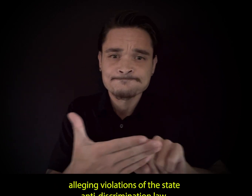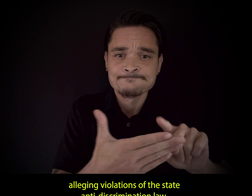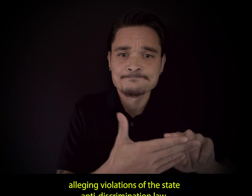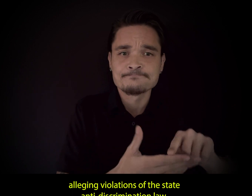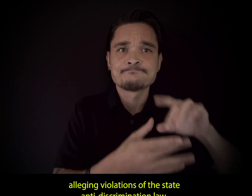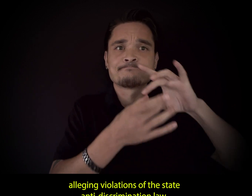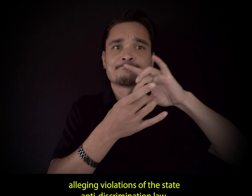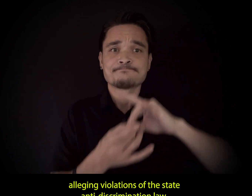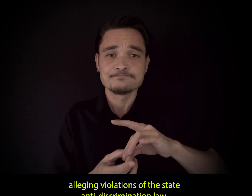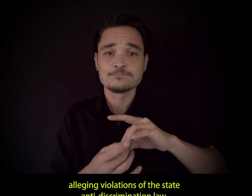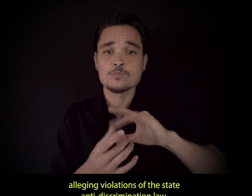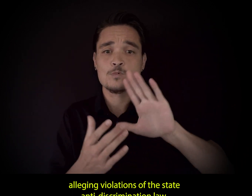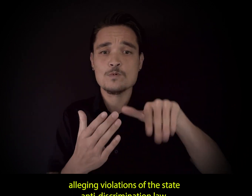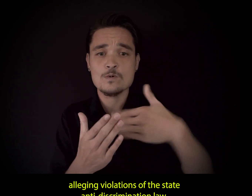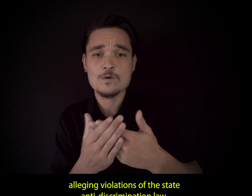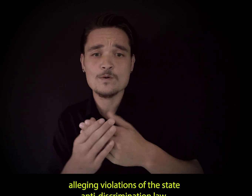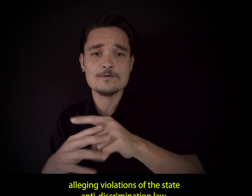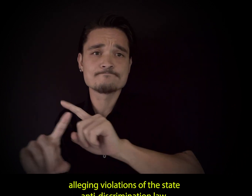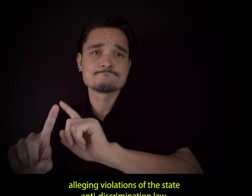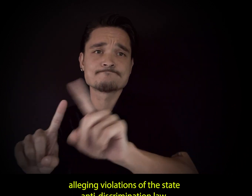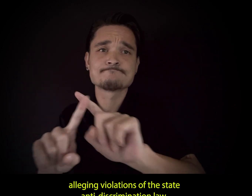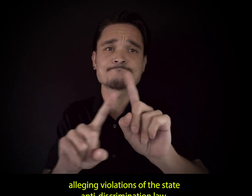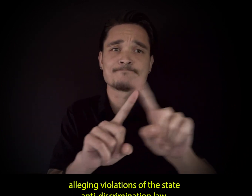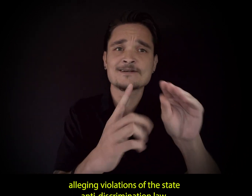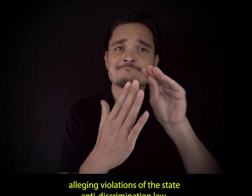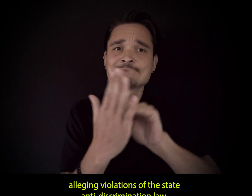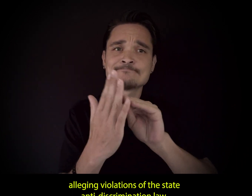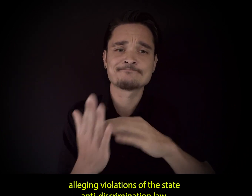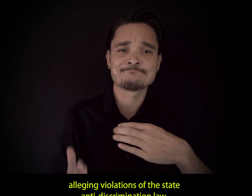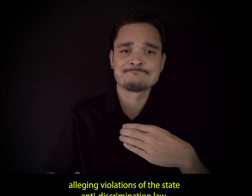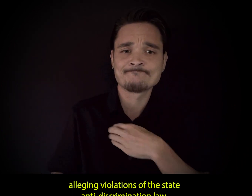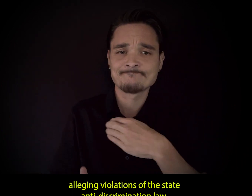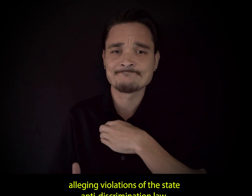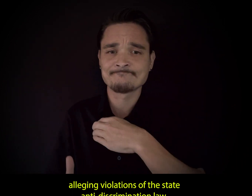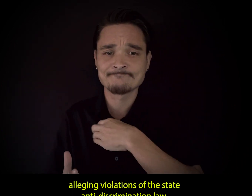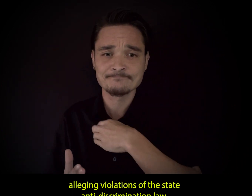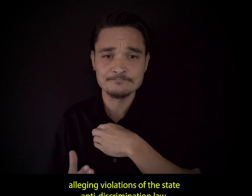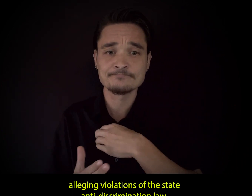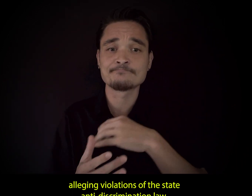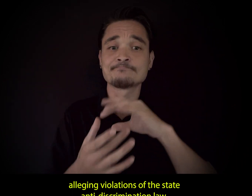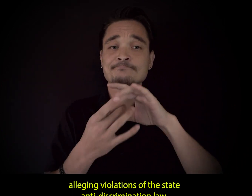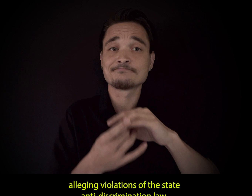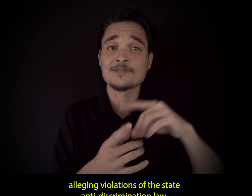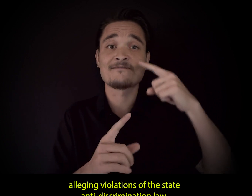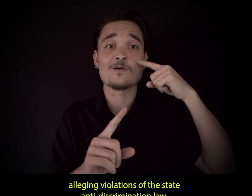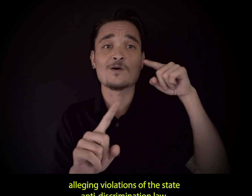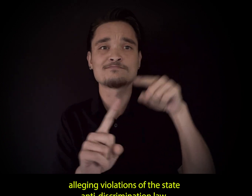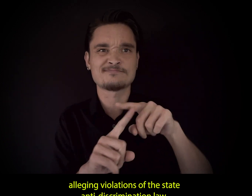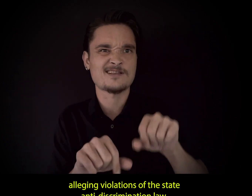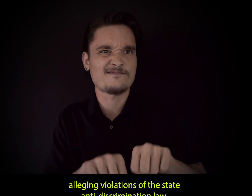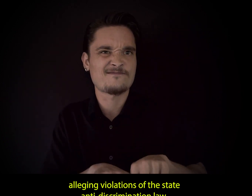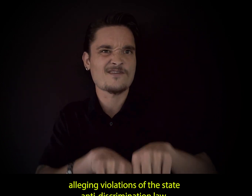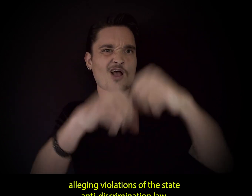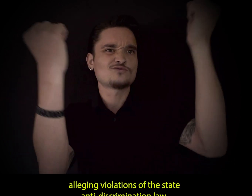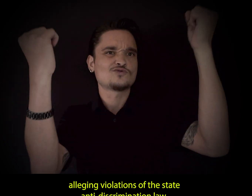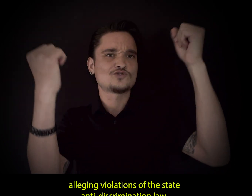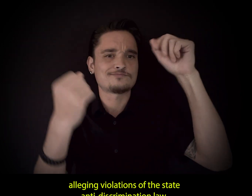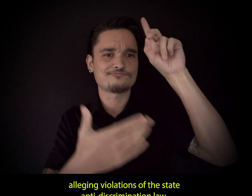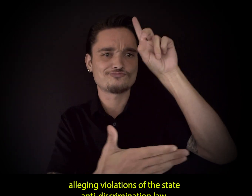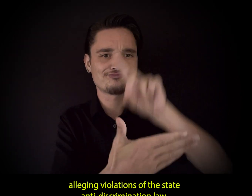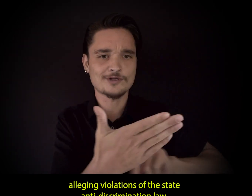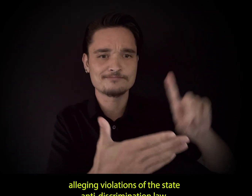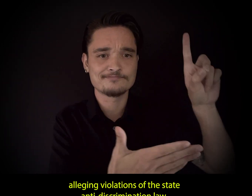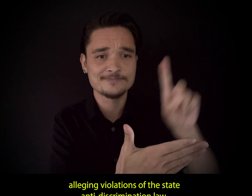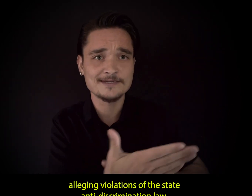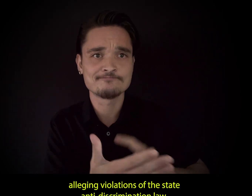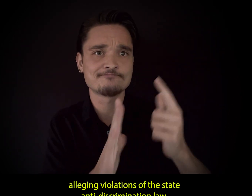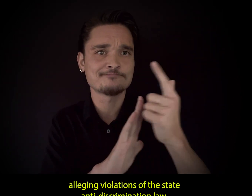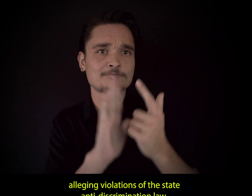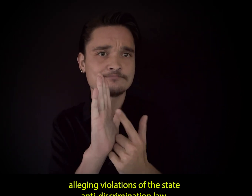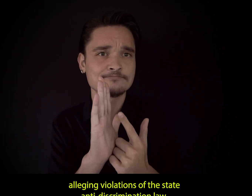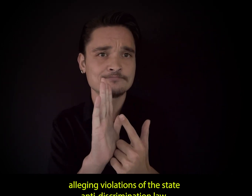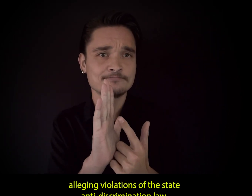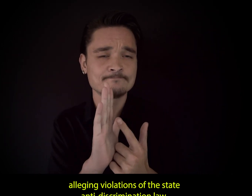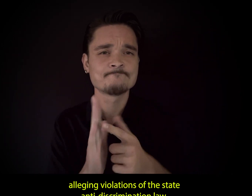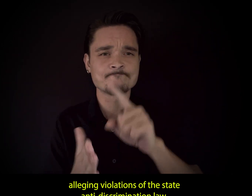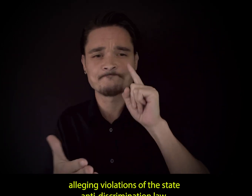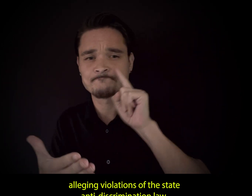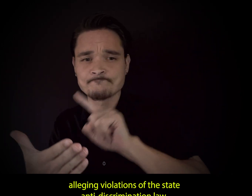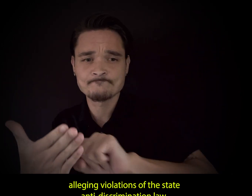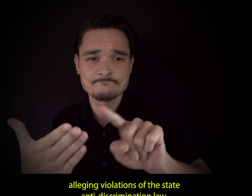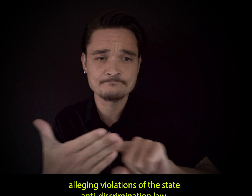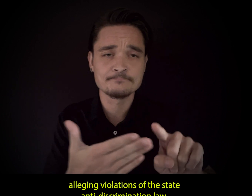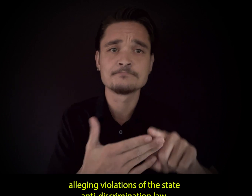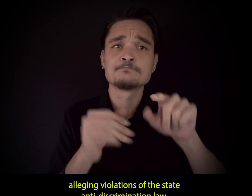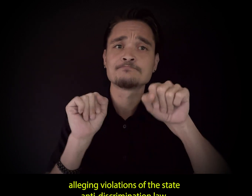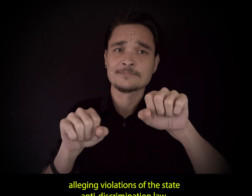alleging violations of the state anti-discrimination law.